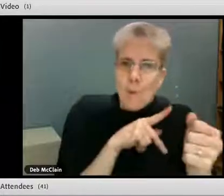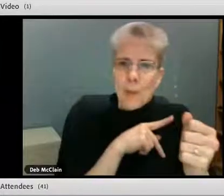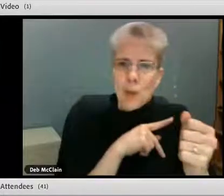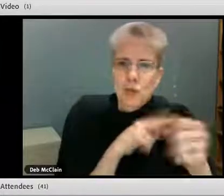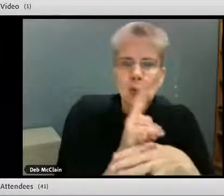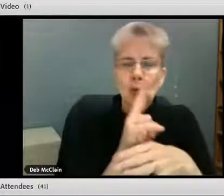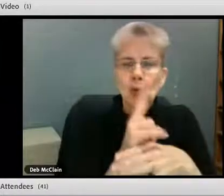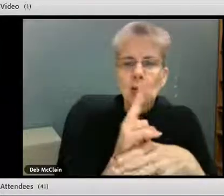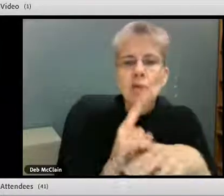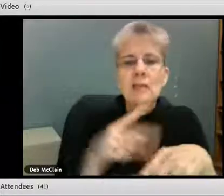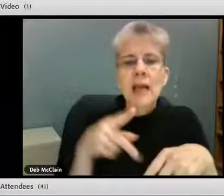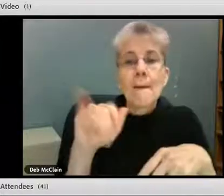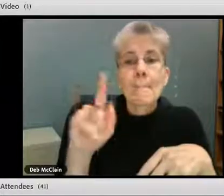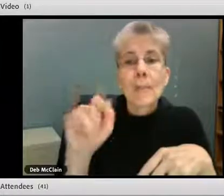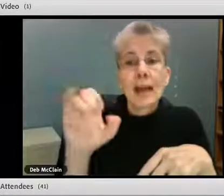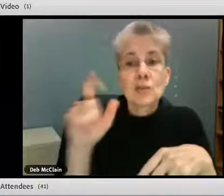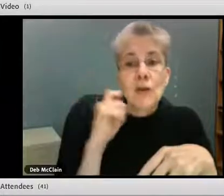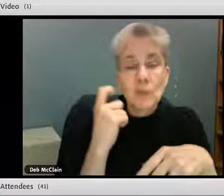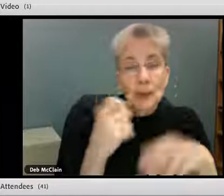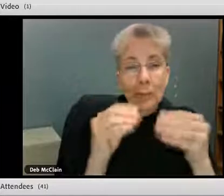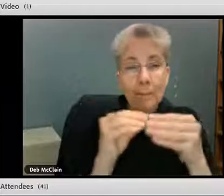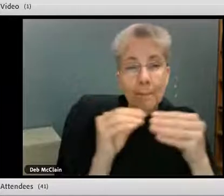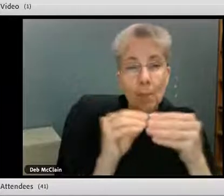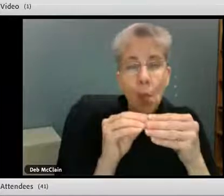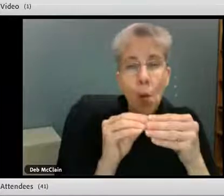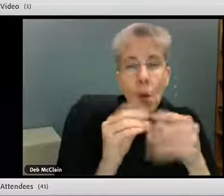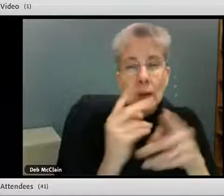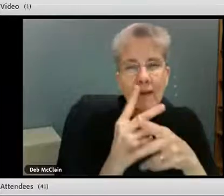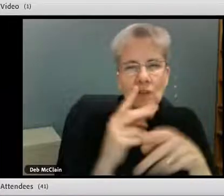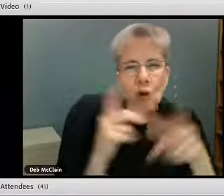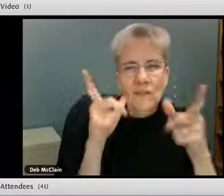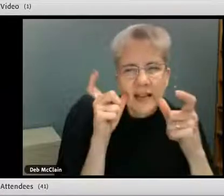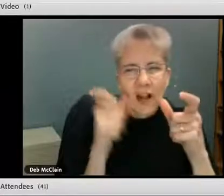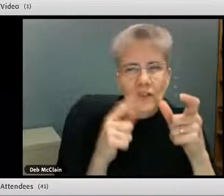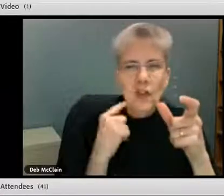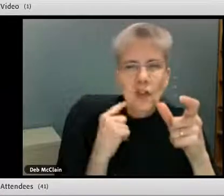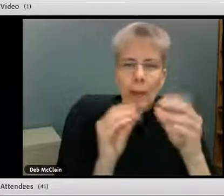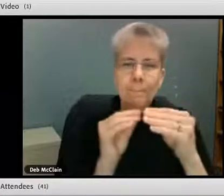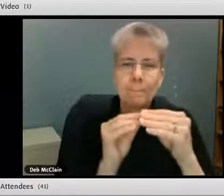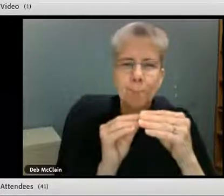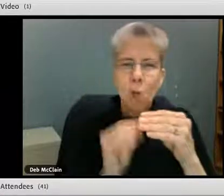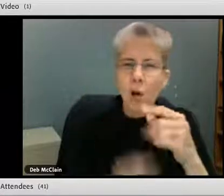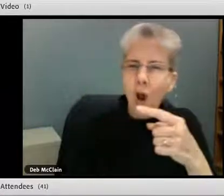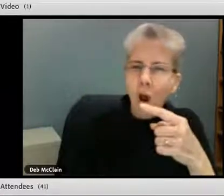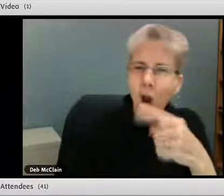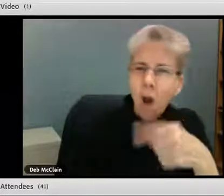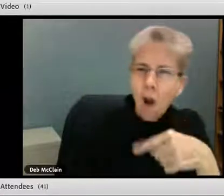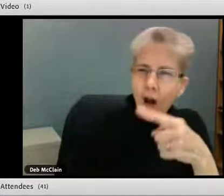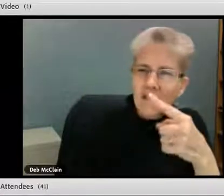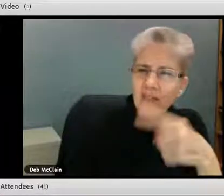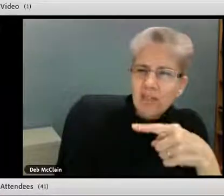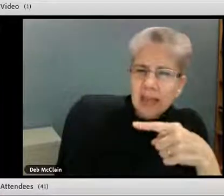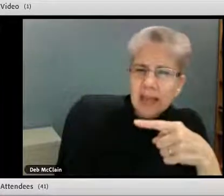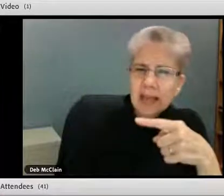'cause some photographers are a little more -- All of these sites try to get you to donate to pay.